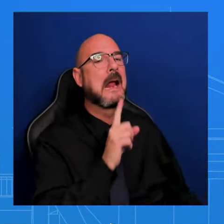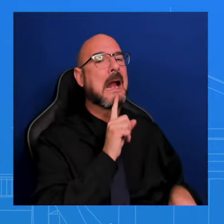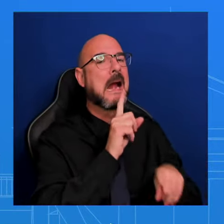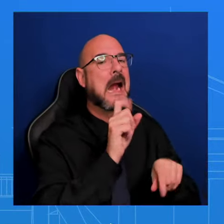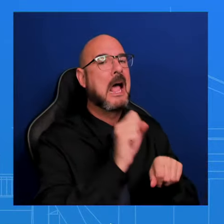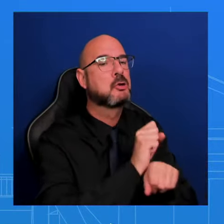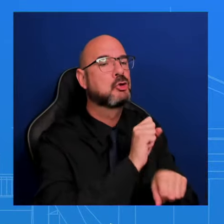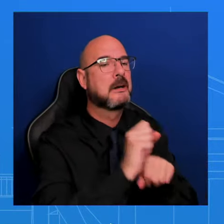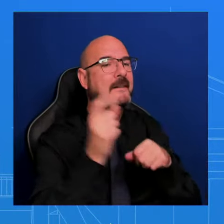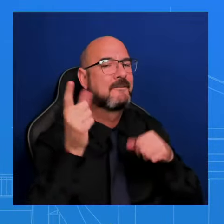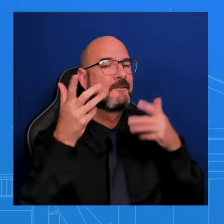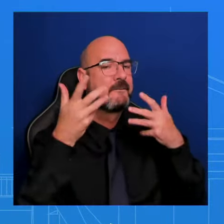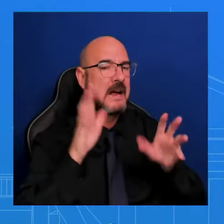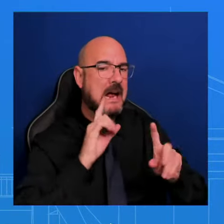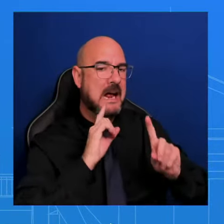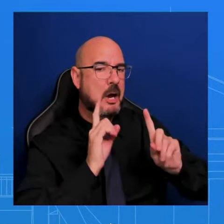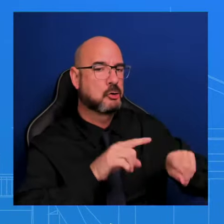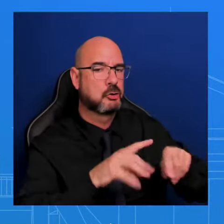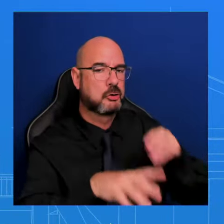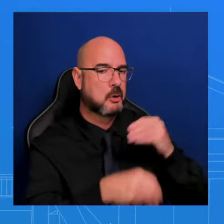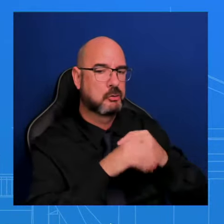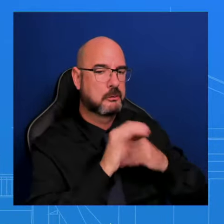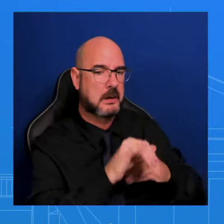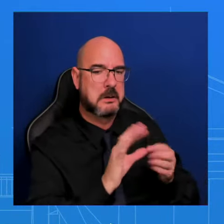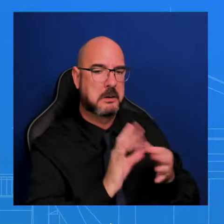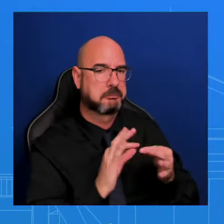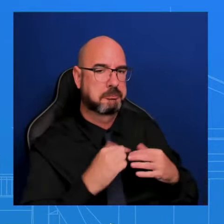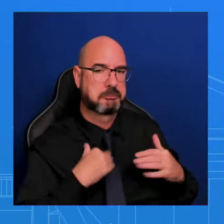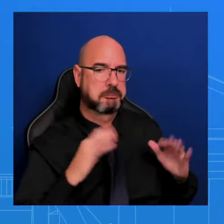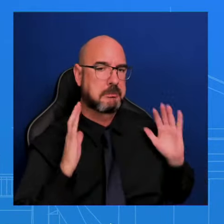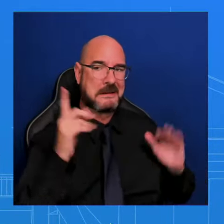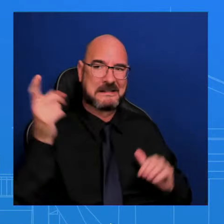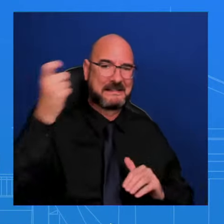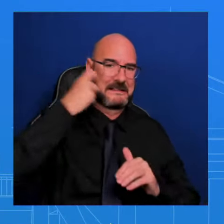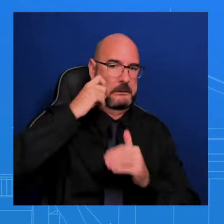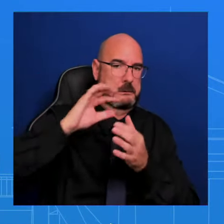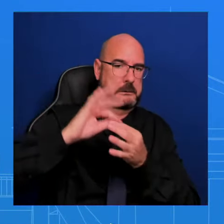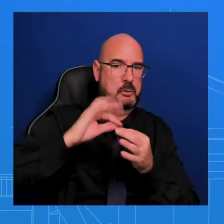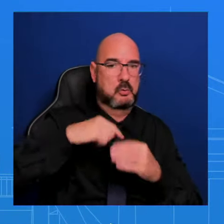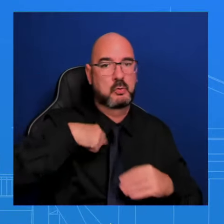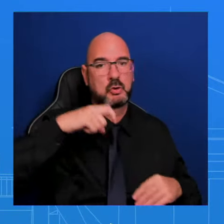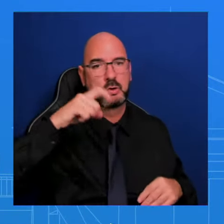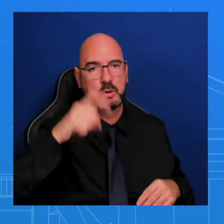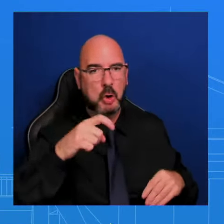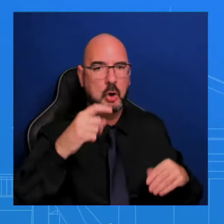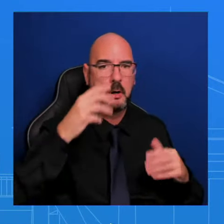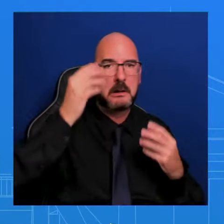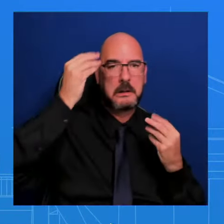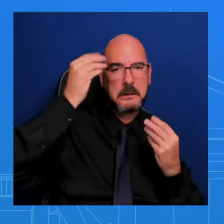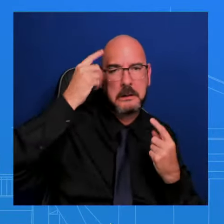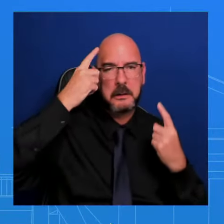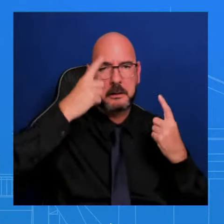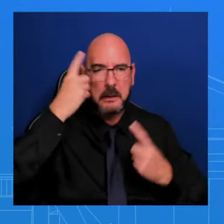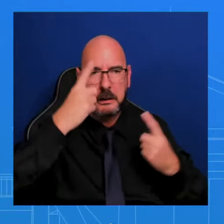He just said we should question, right? Right? He actually answered the question. I don't have anything else to say. The Press: All right. Thank you. Ms. Jean-Pierre: Okay. No problem.